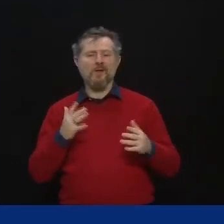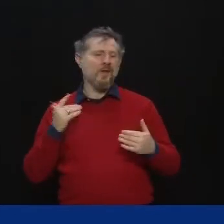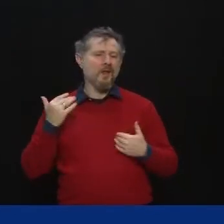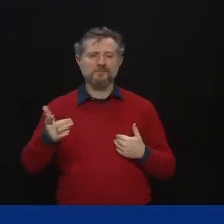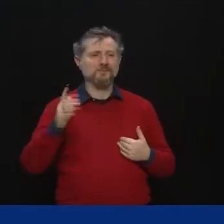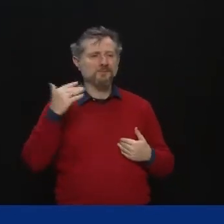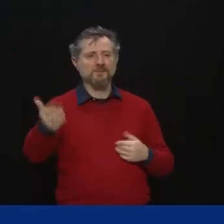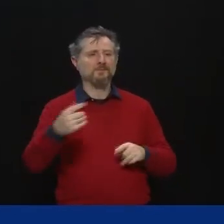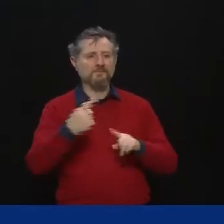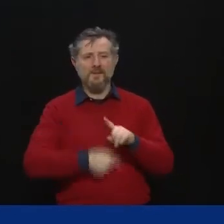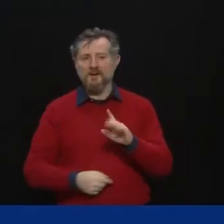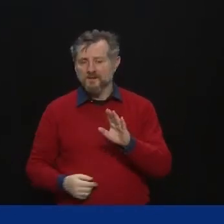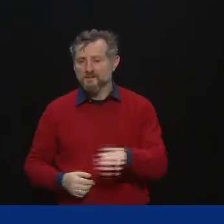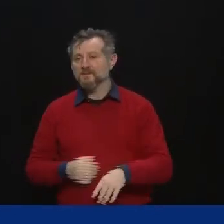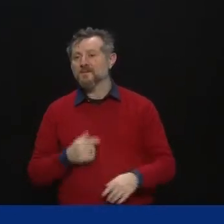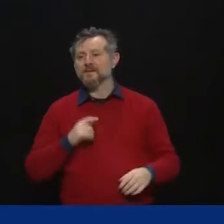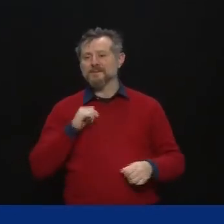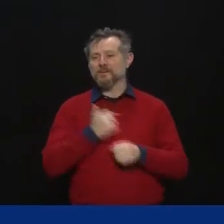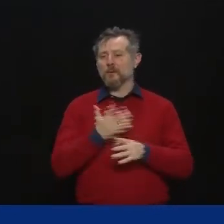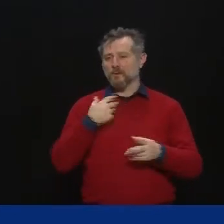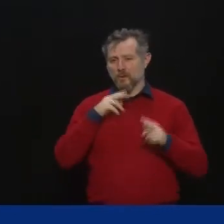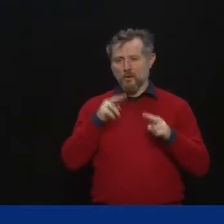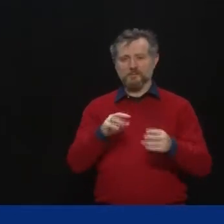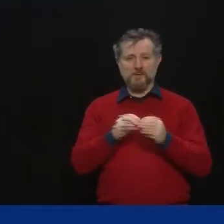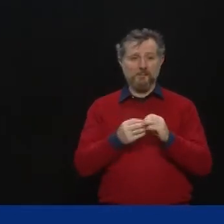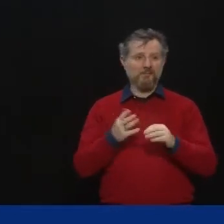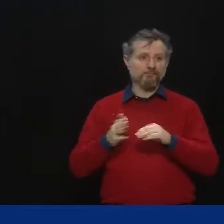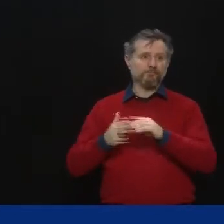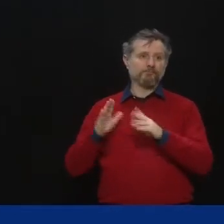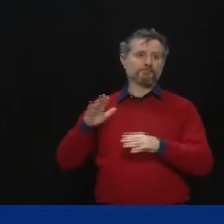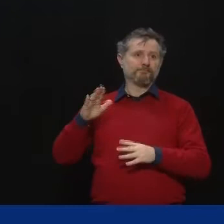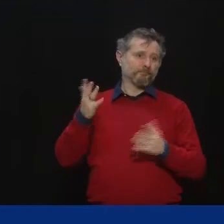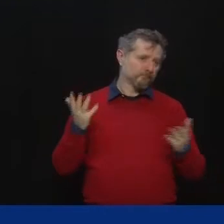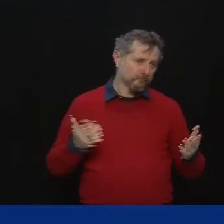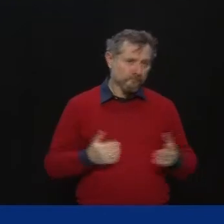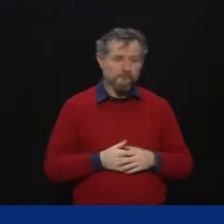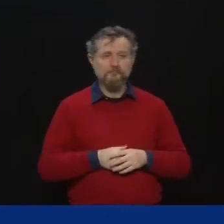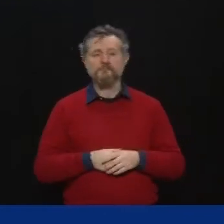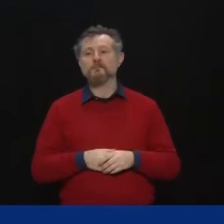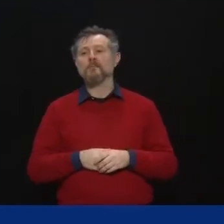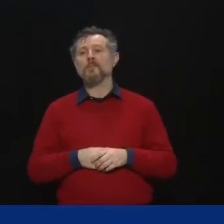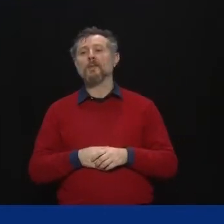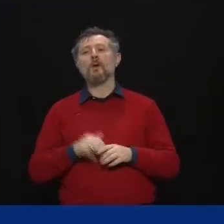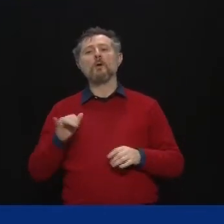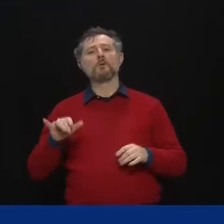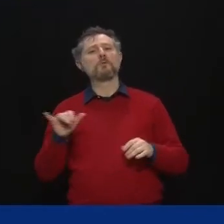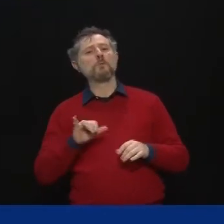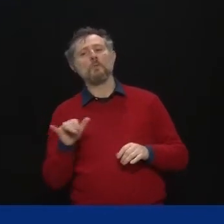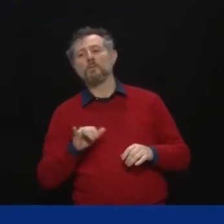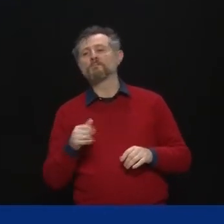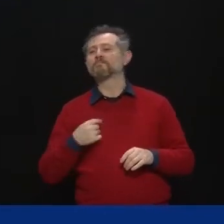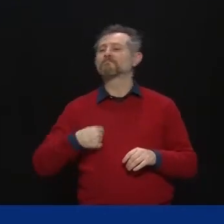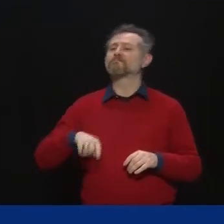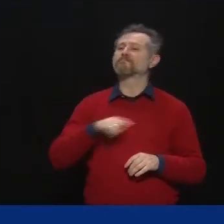ABLE TO SUSPEND IT AS HOPED FOR BUT I WON'T BE MAKING THAT DETERMINATION UNTIL WE GET A LOT